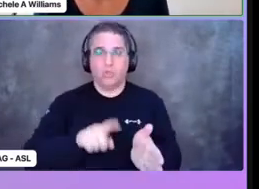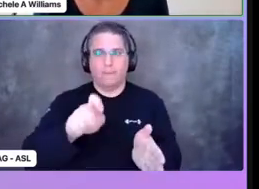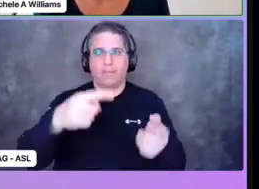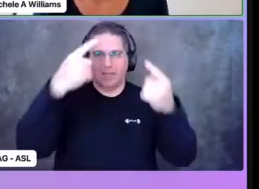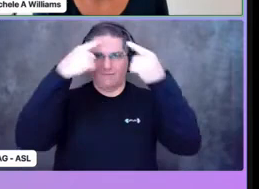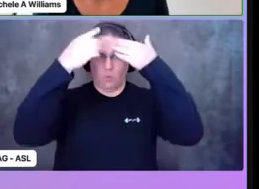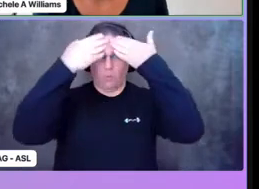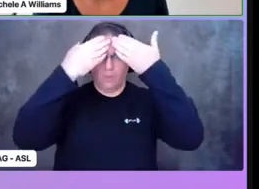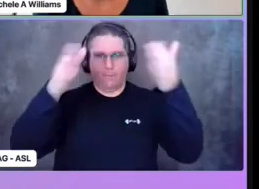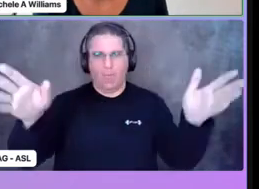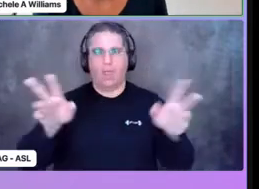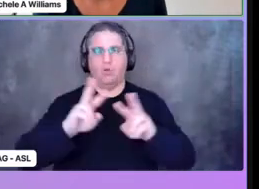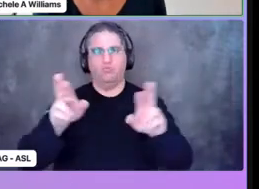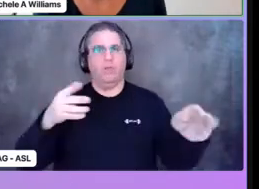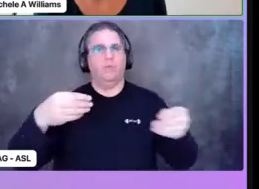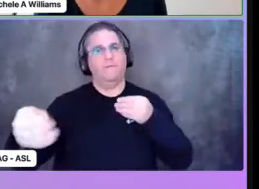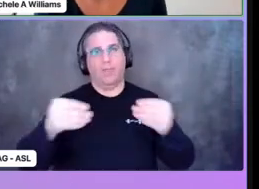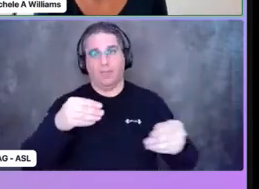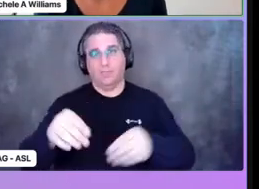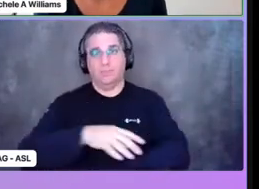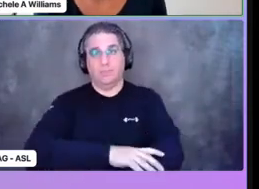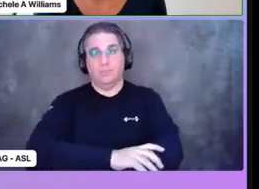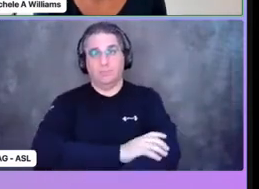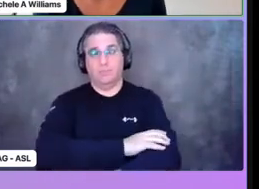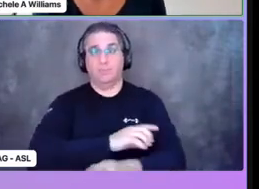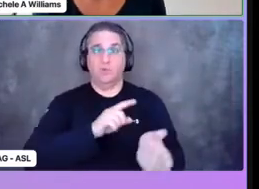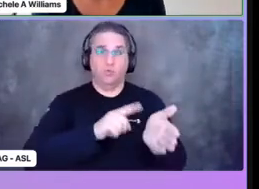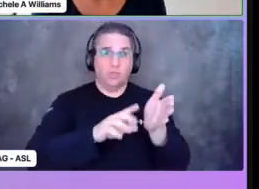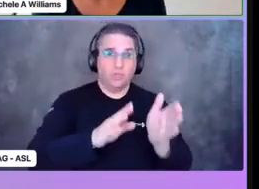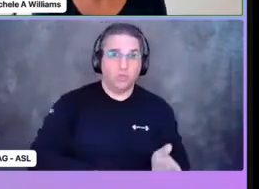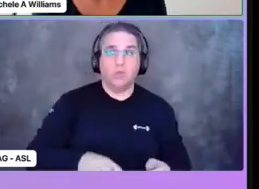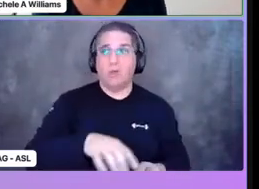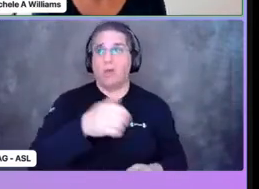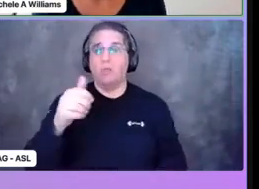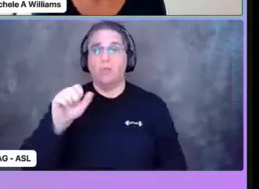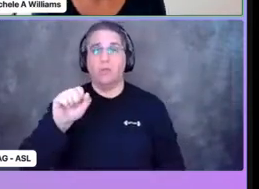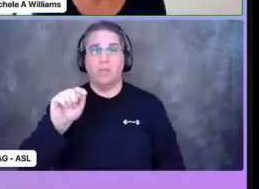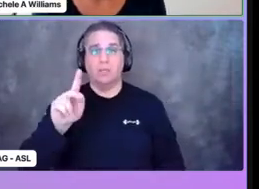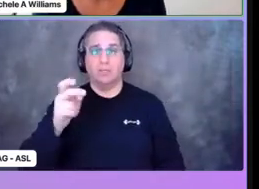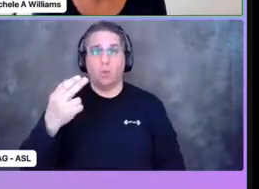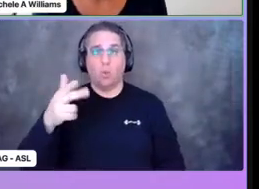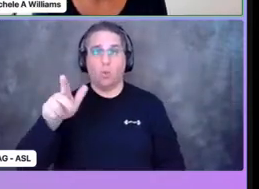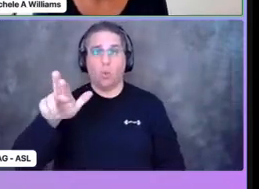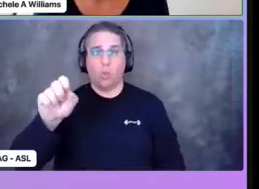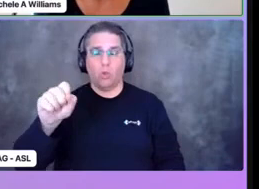practice active listening. So earlier I mentioned having an open mind when you are doing this research, basically